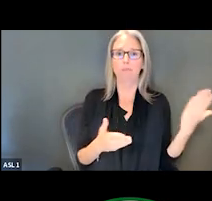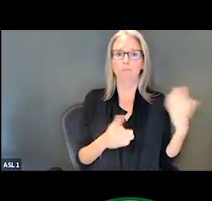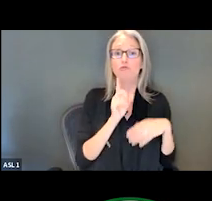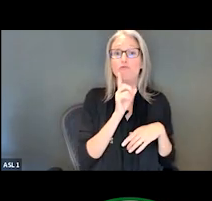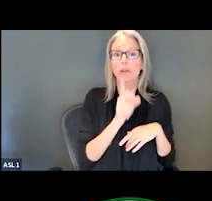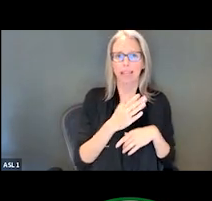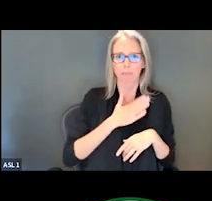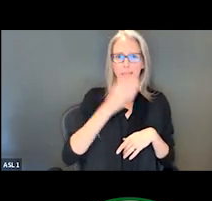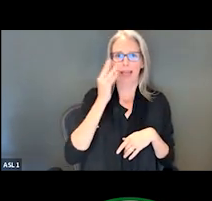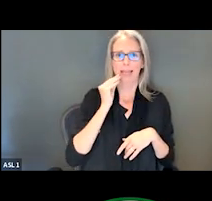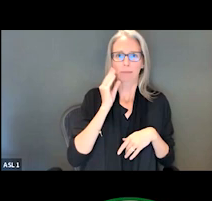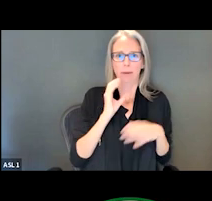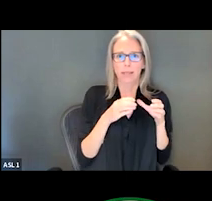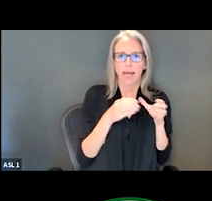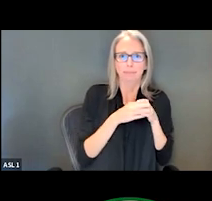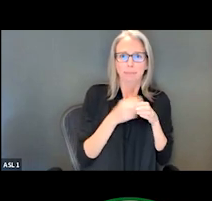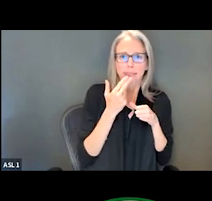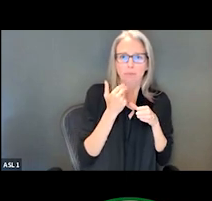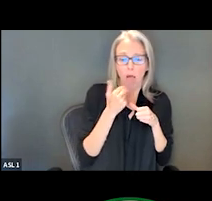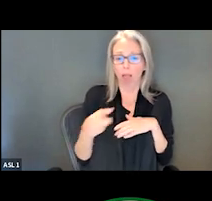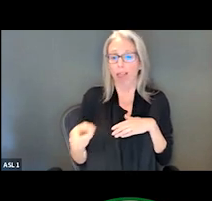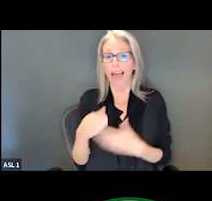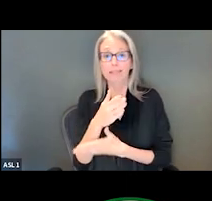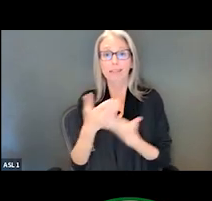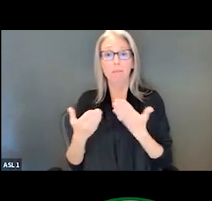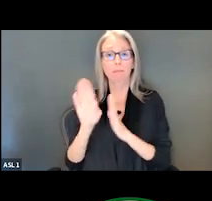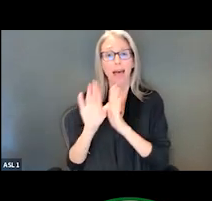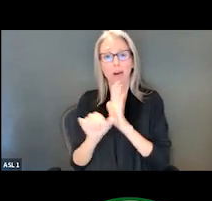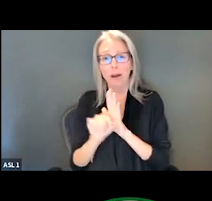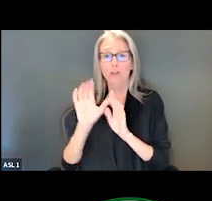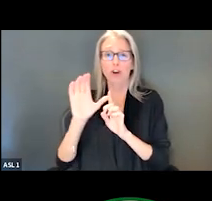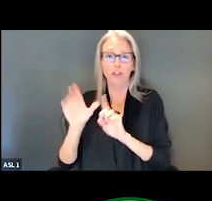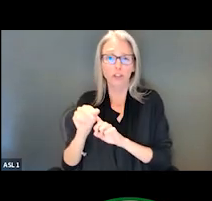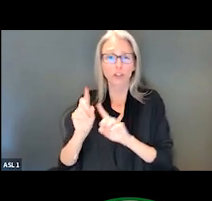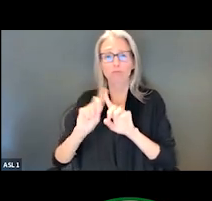Journey. So I just I just wanted to highlight too that that is really important because I don't think